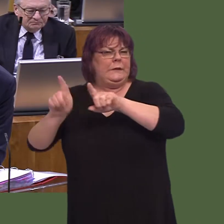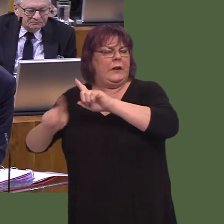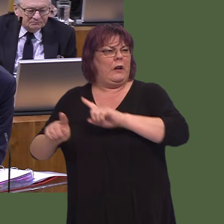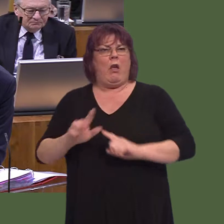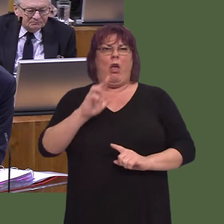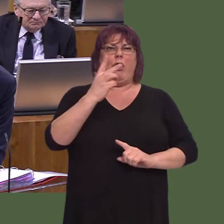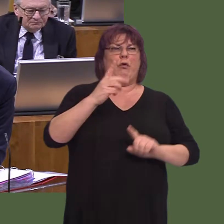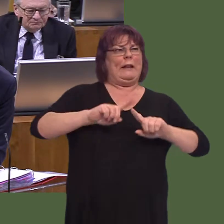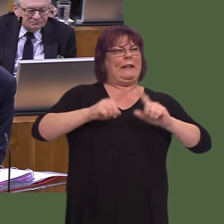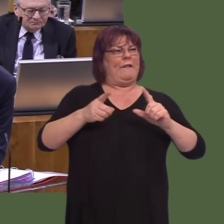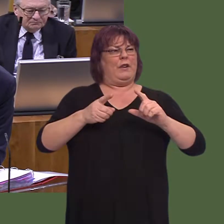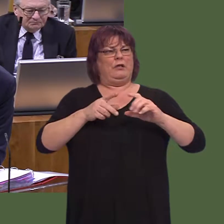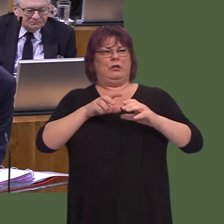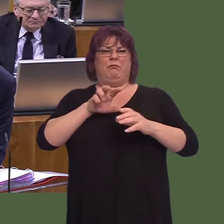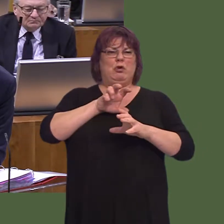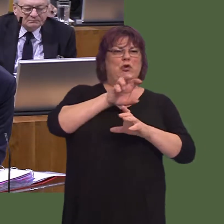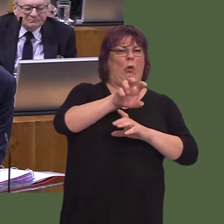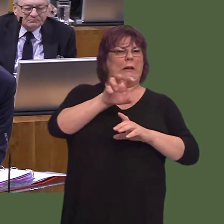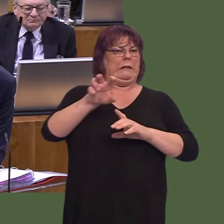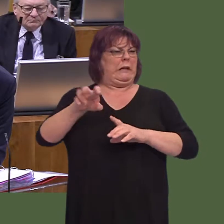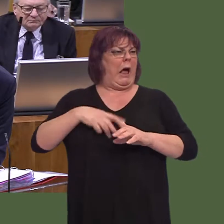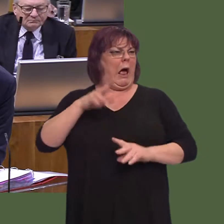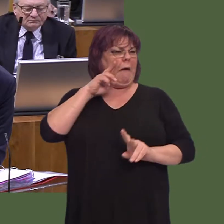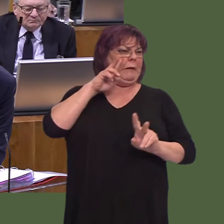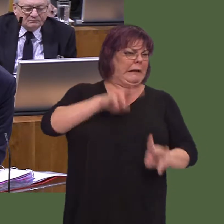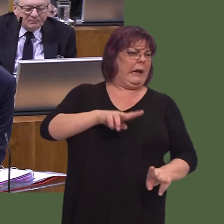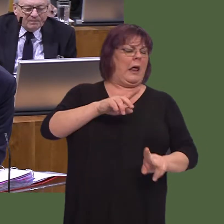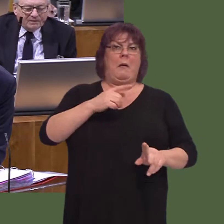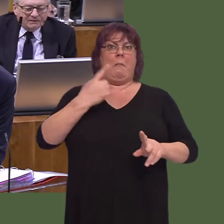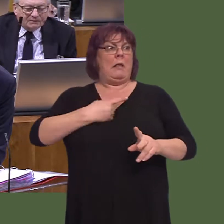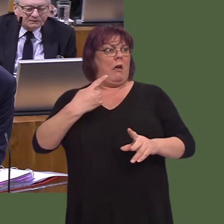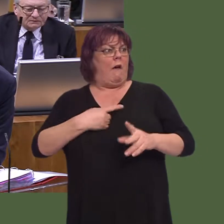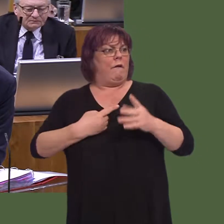There are at least three sockets that I can think of, as someone who drives a hybrid.